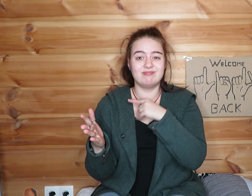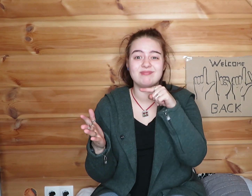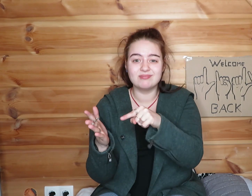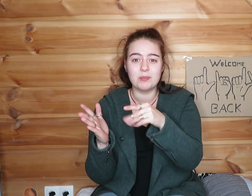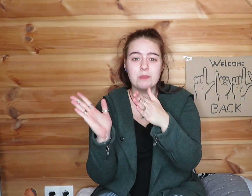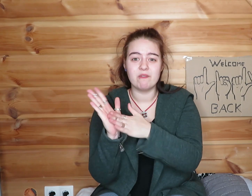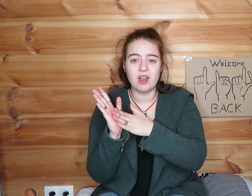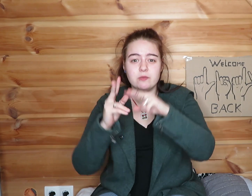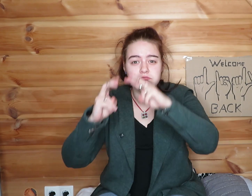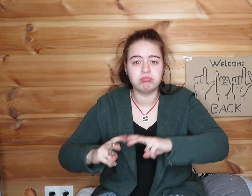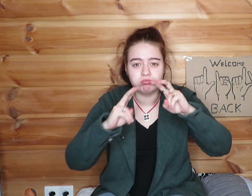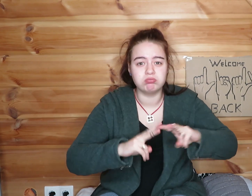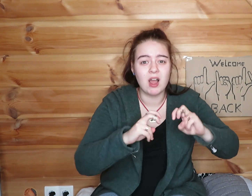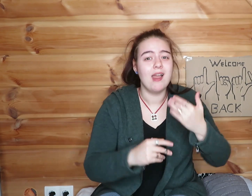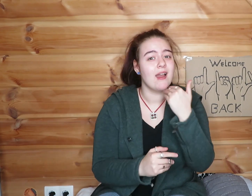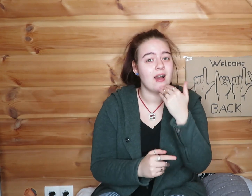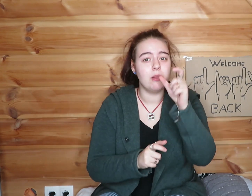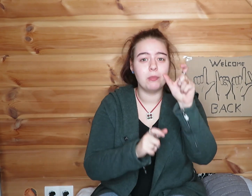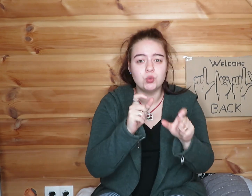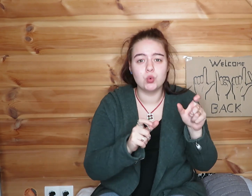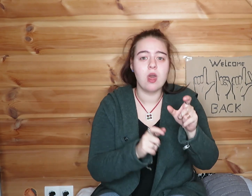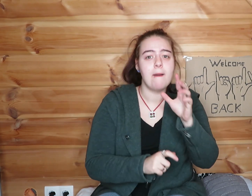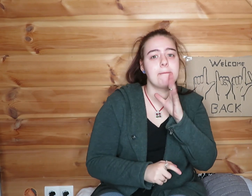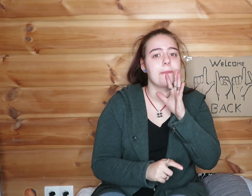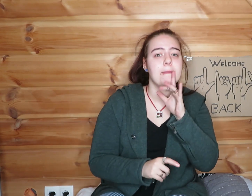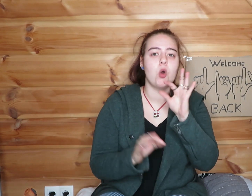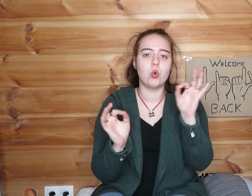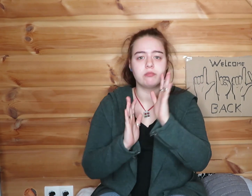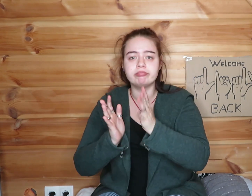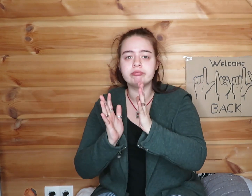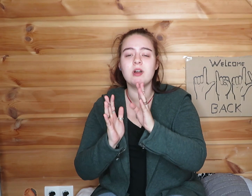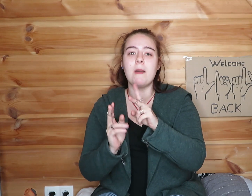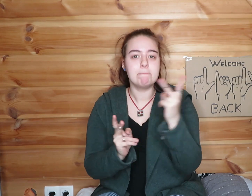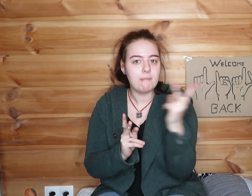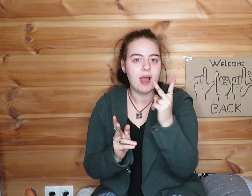There is research, that it doesn´t matter if the person spoke or signed.